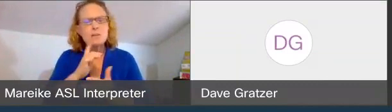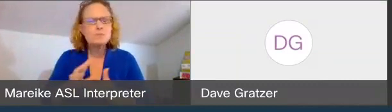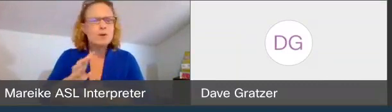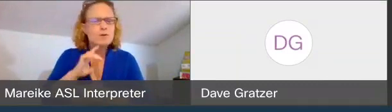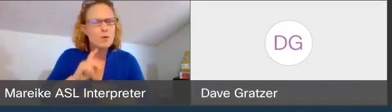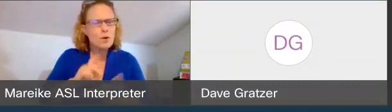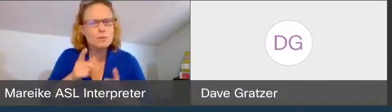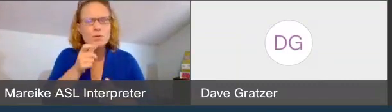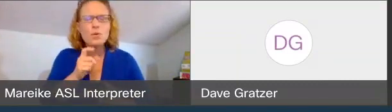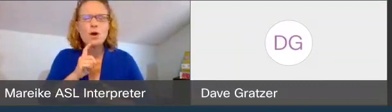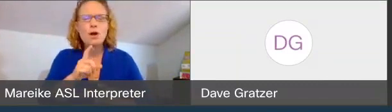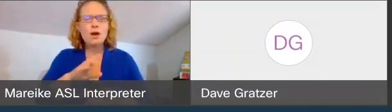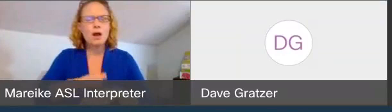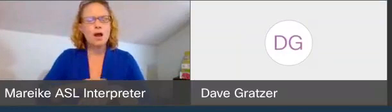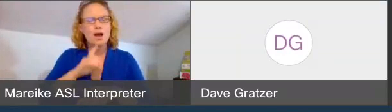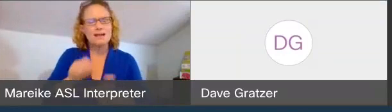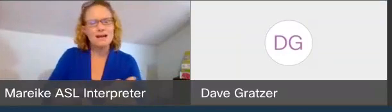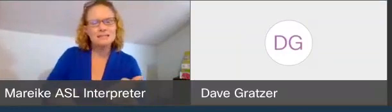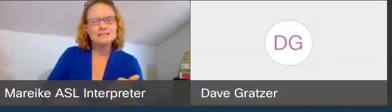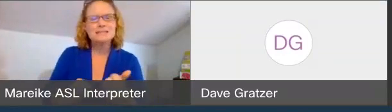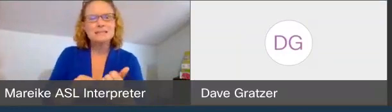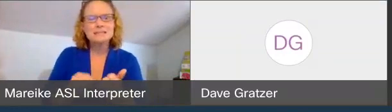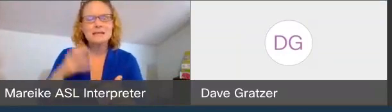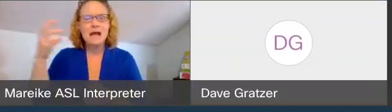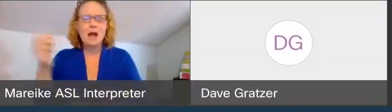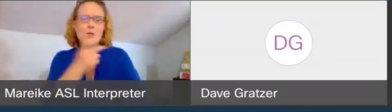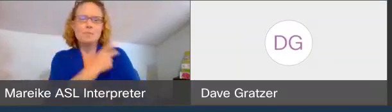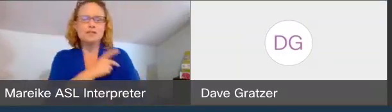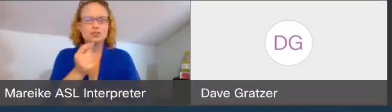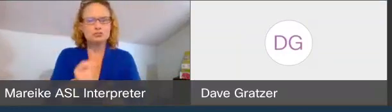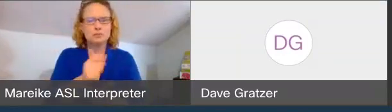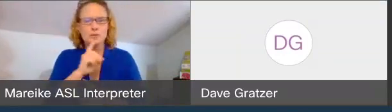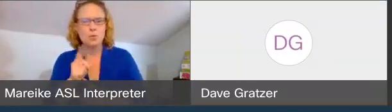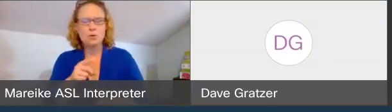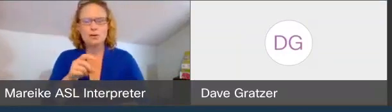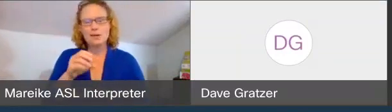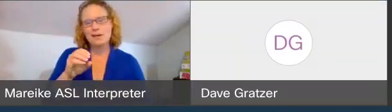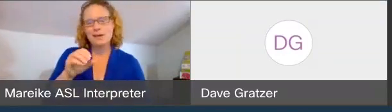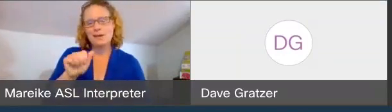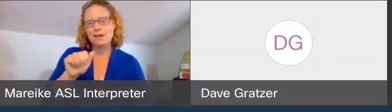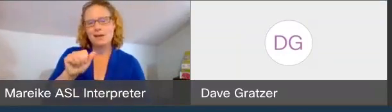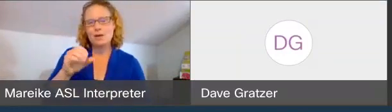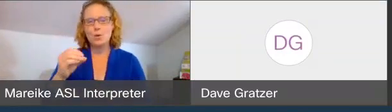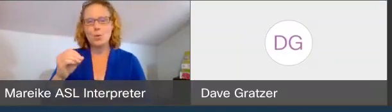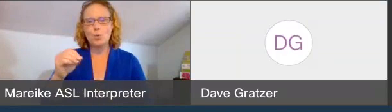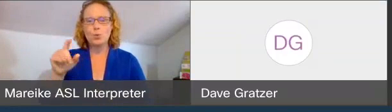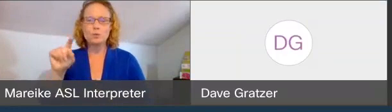are on assisted outpatient treatment orders or AOT orders. These are civil court orders for